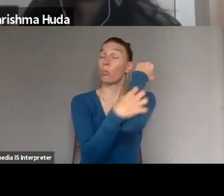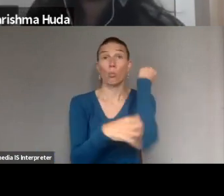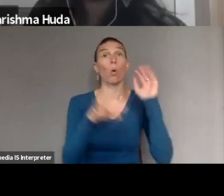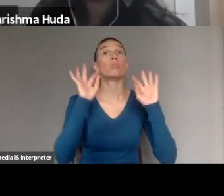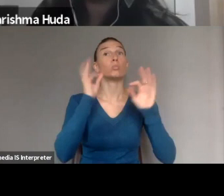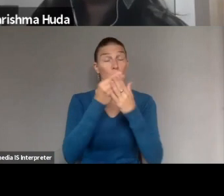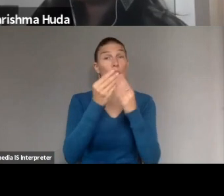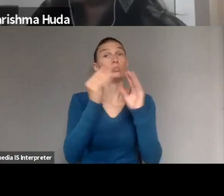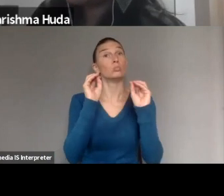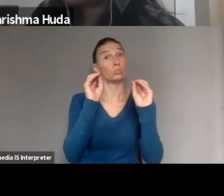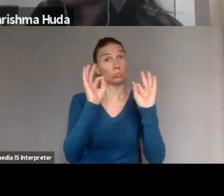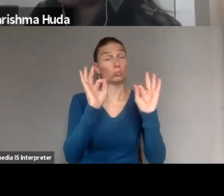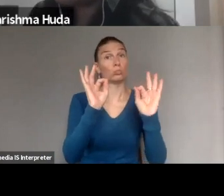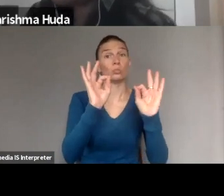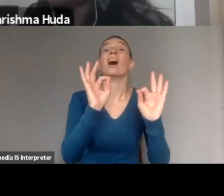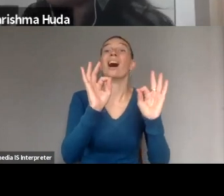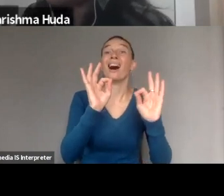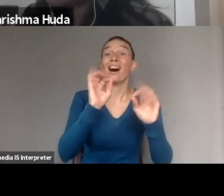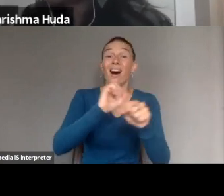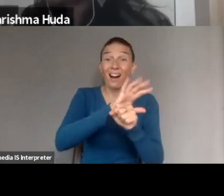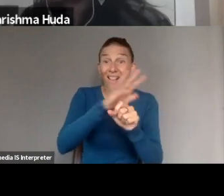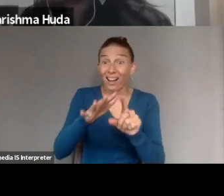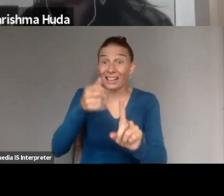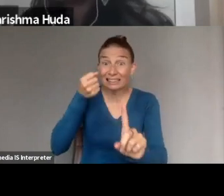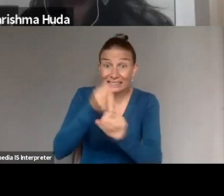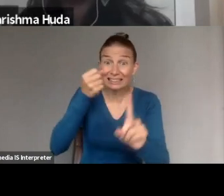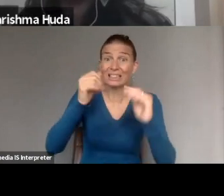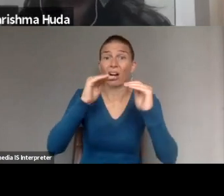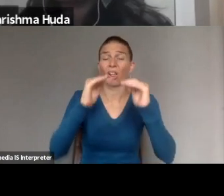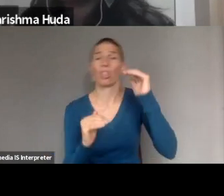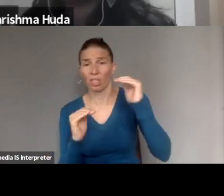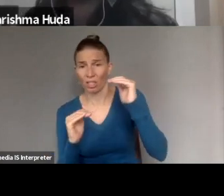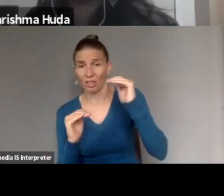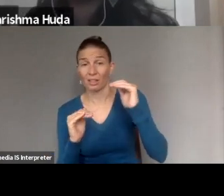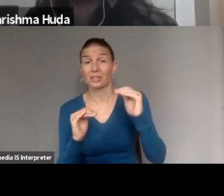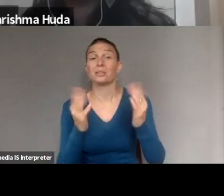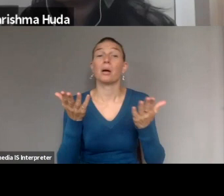So what we’re seeing here is, you know, if one has a base income of around one hundred dollars a month